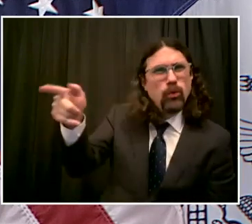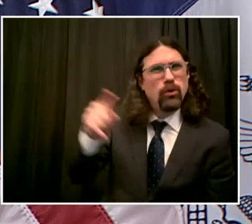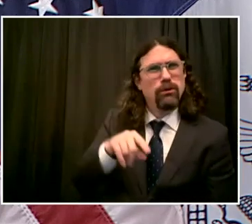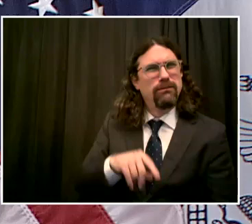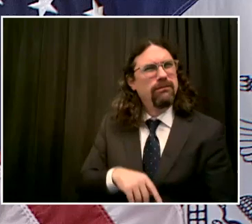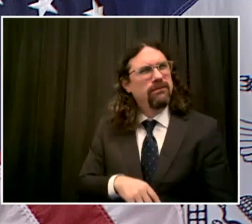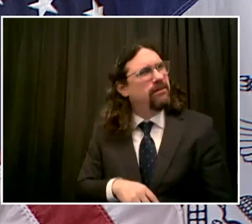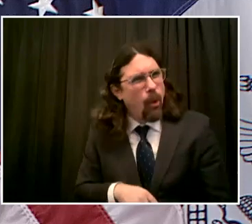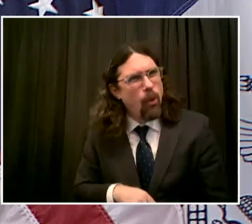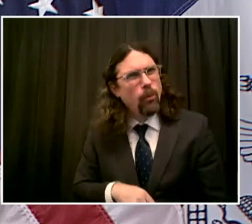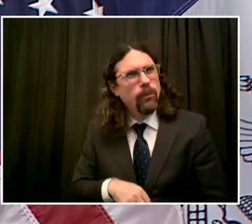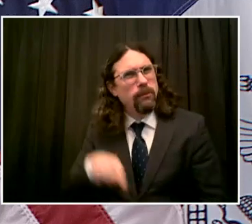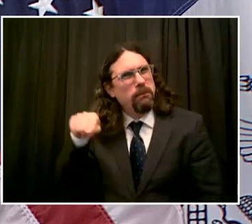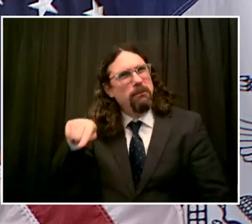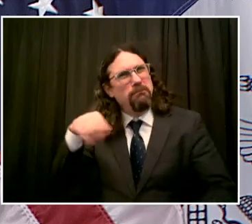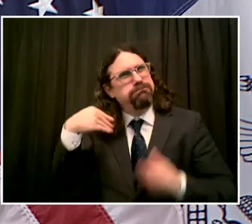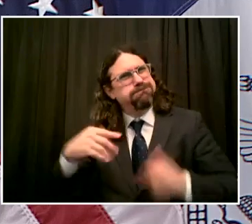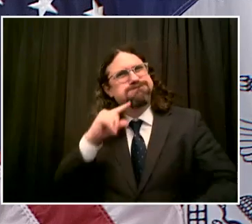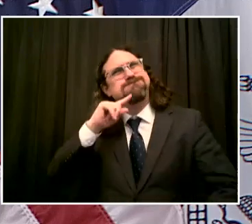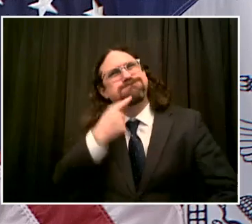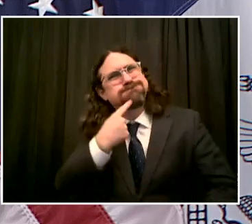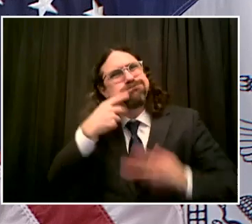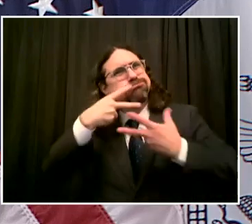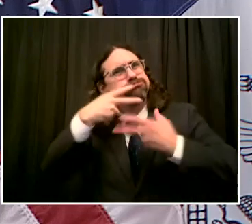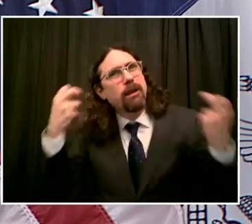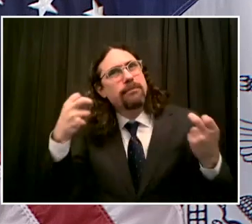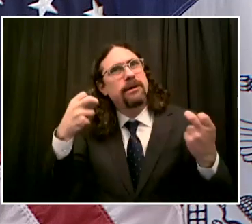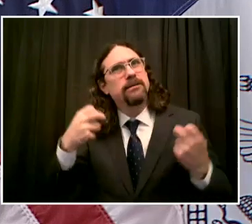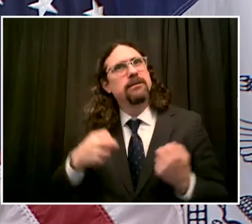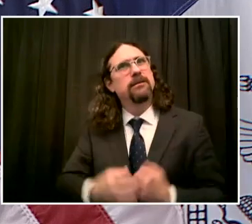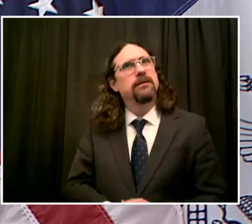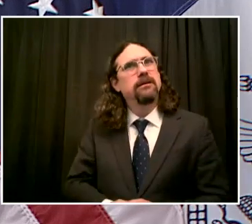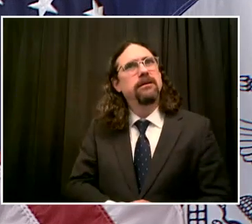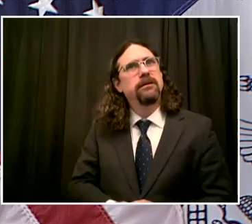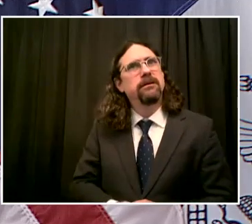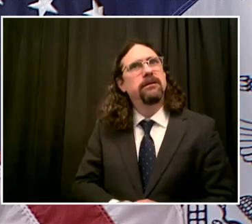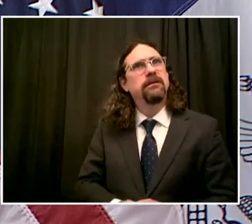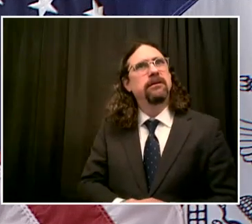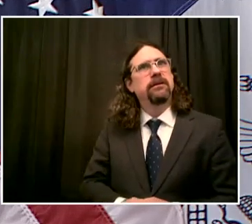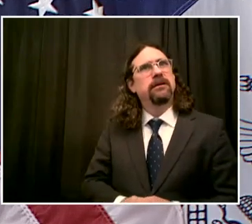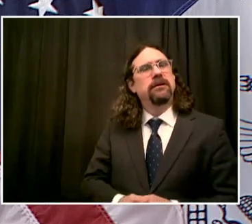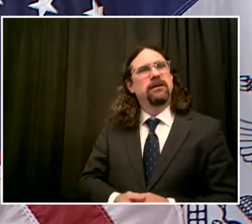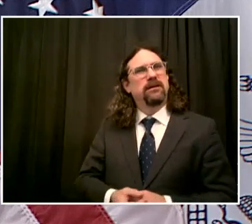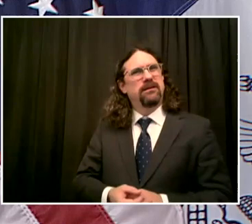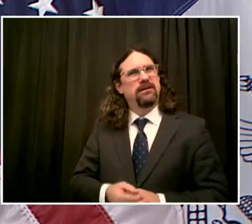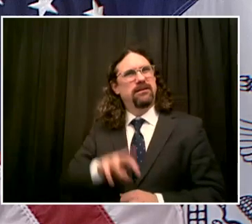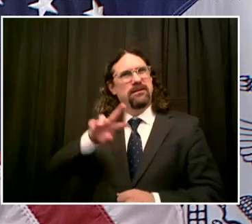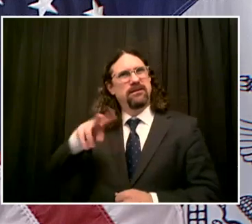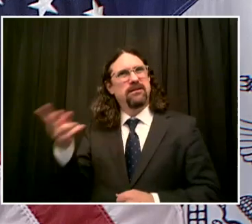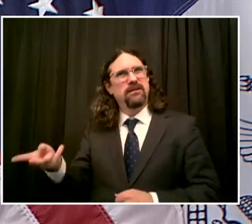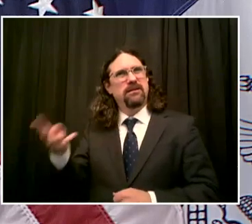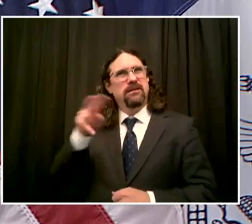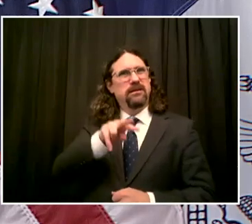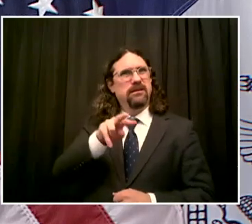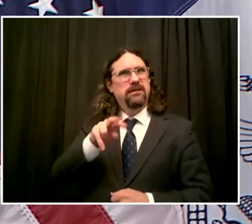FORWARD UNLESS WE STAND UP TOGETHER. THERE'S TE H FRONT TO ALL OF US. AN ATTACK ON A POLICE OFFICER